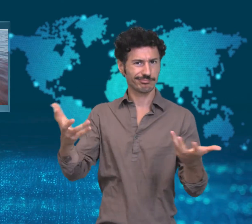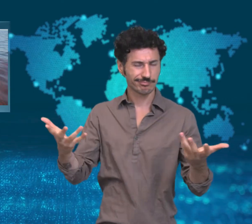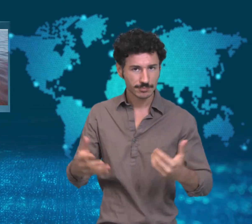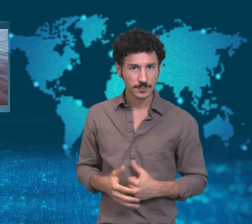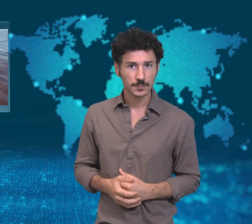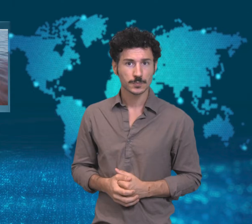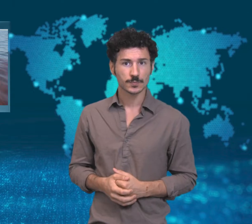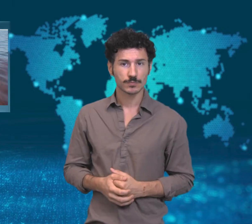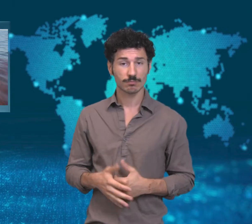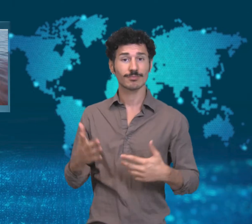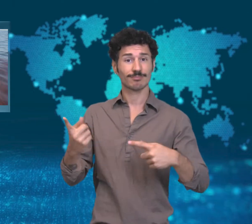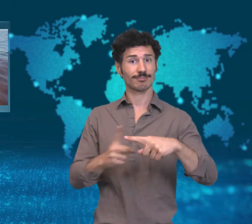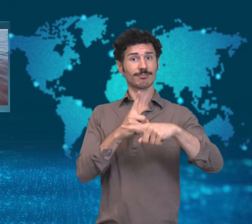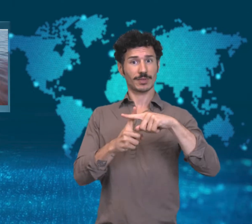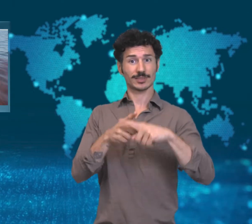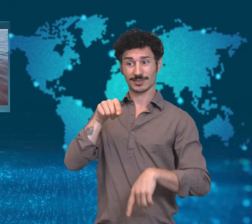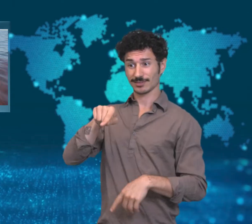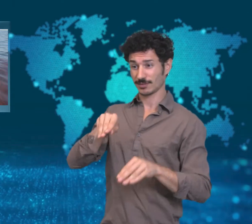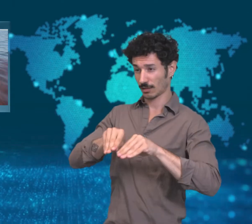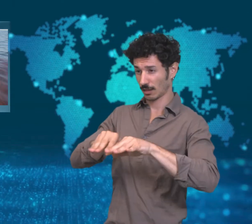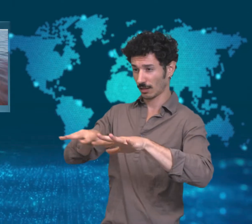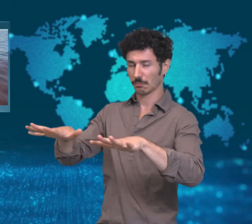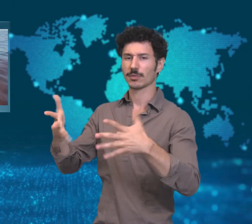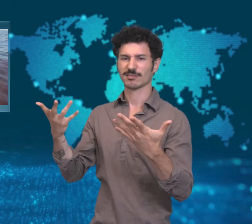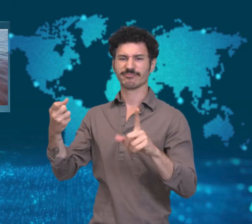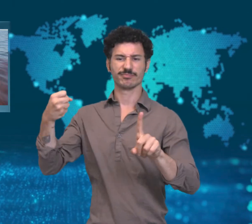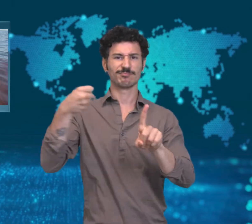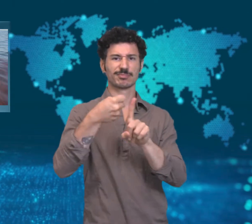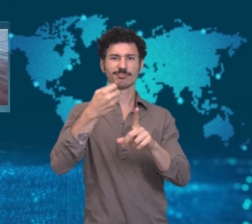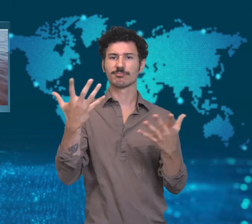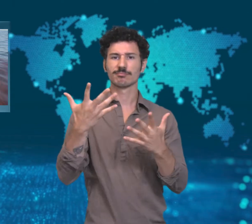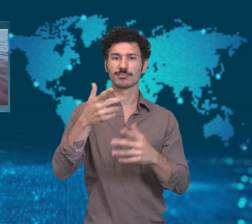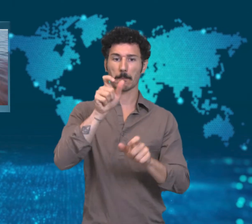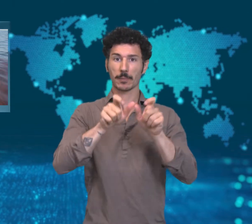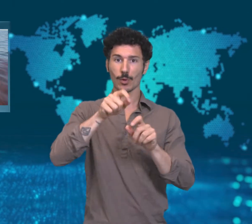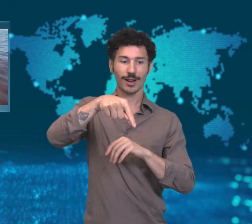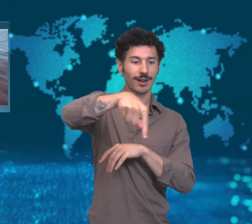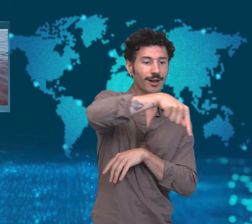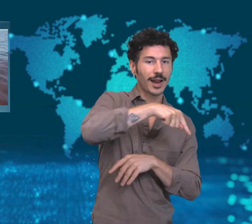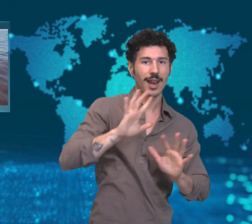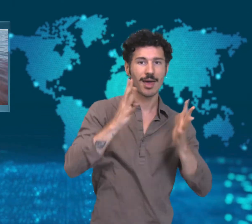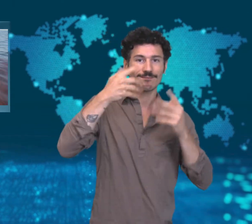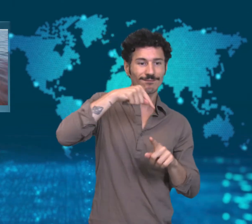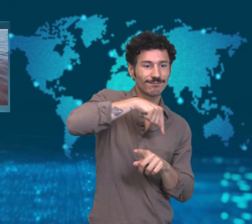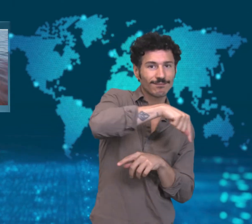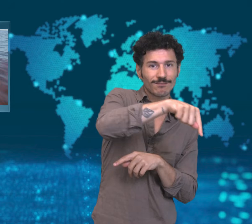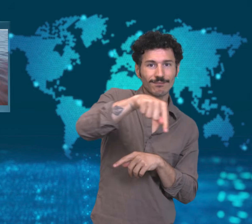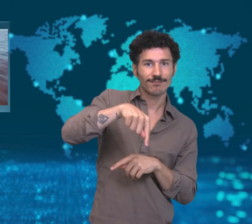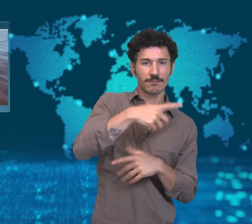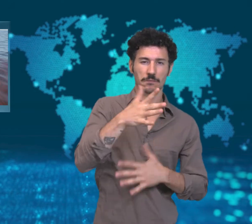the Red Sea would need over 30 years to recover